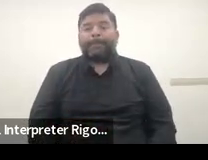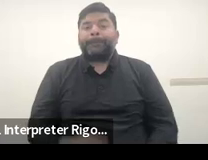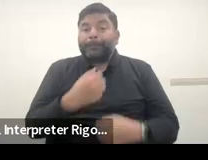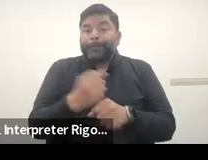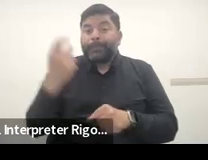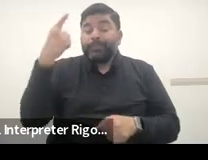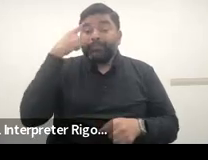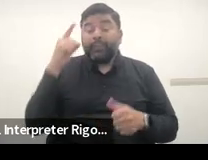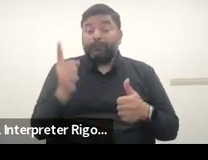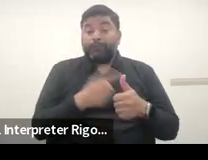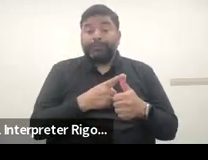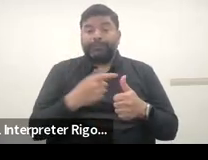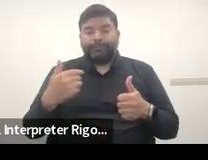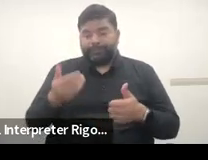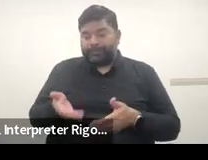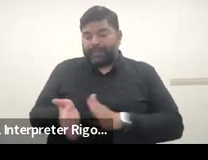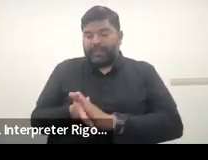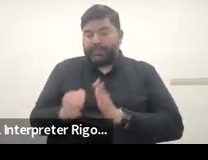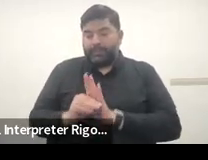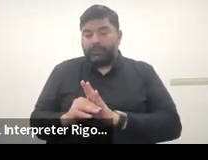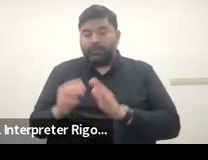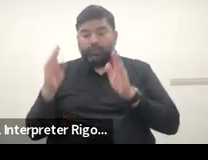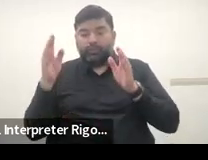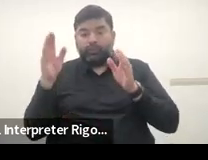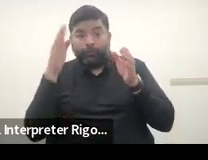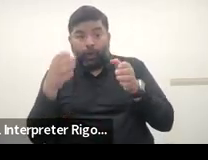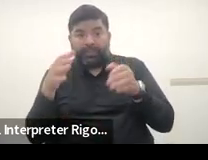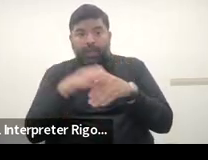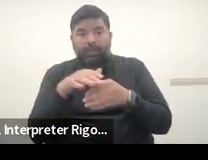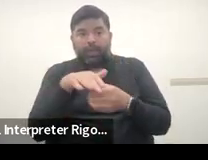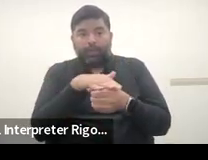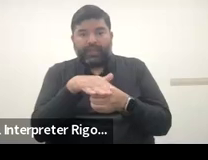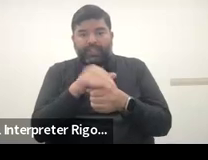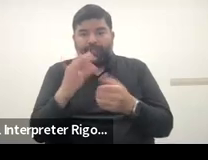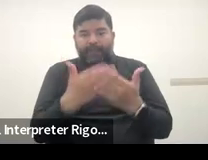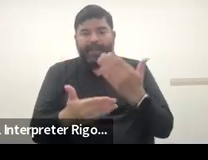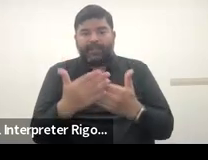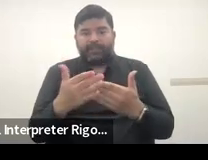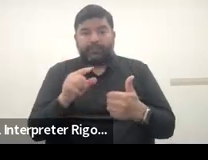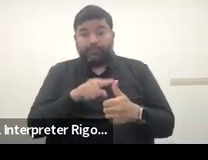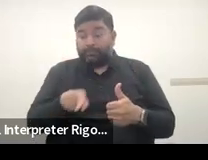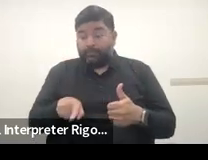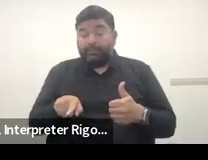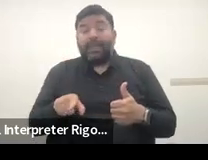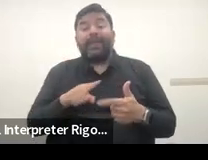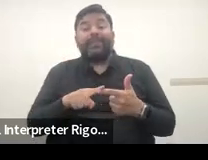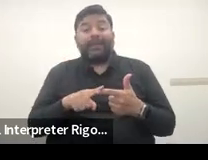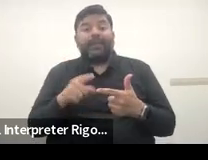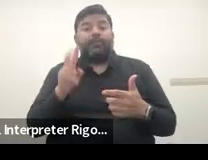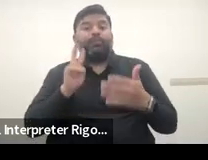first have the model focus on the location of the hands and then predict the movement and then